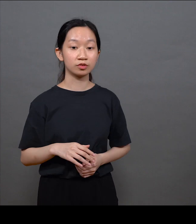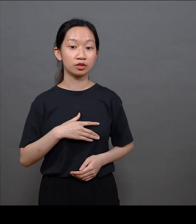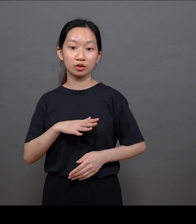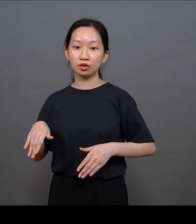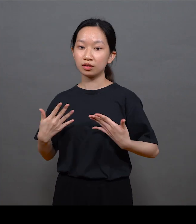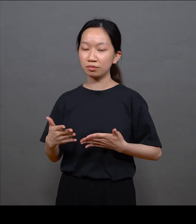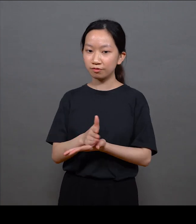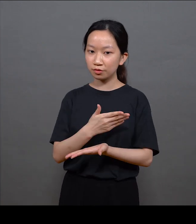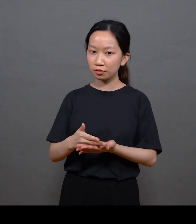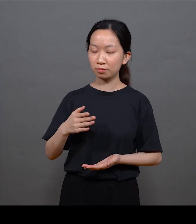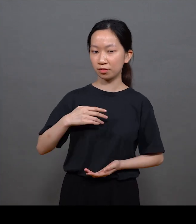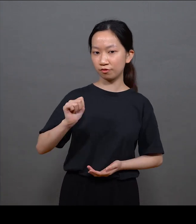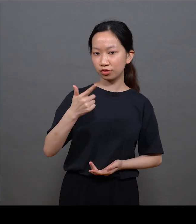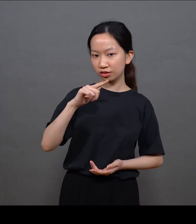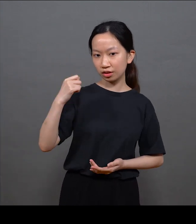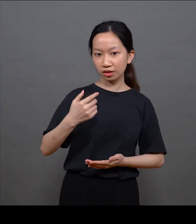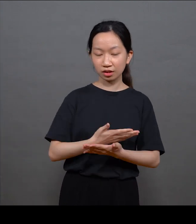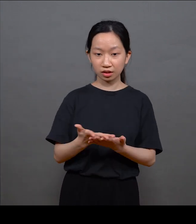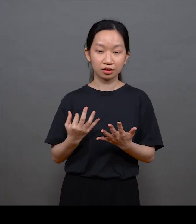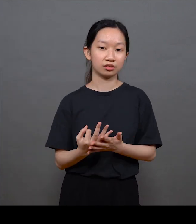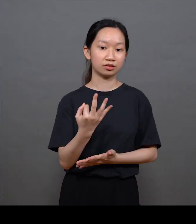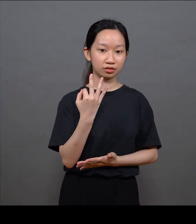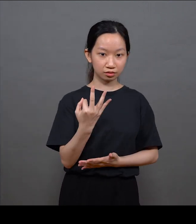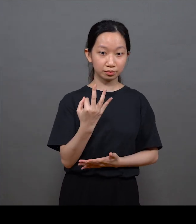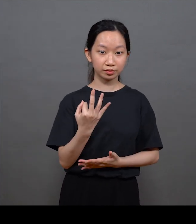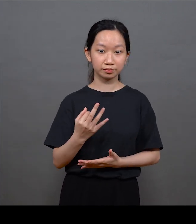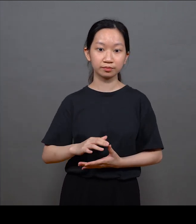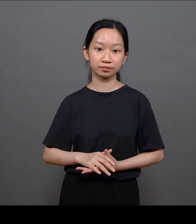Today, we're going to be talking about these three fantastic objects from the My First Sony range